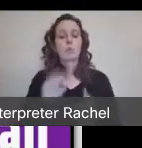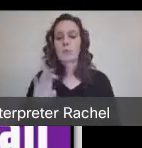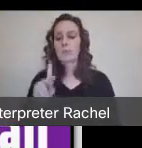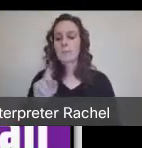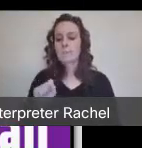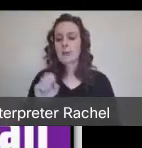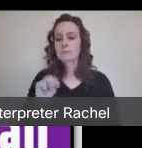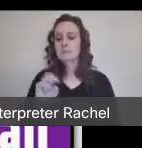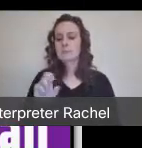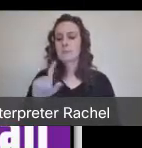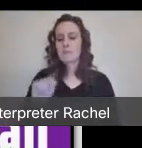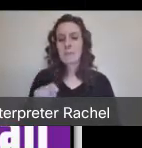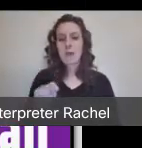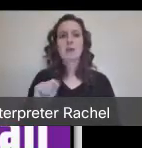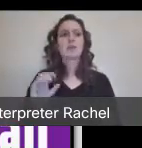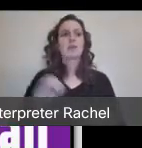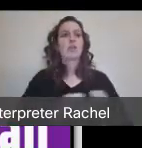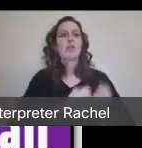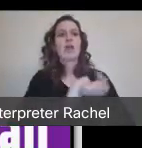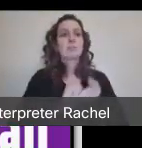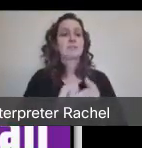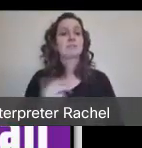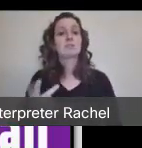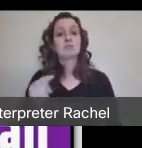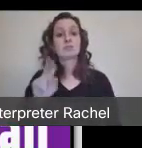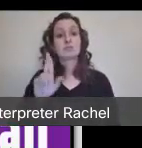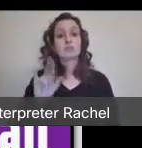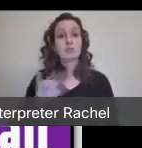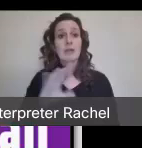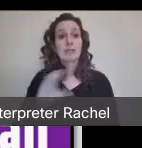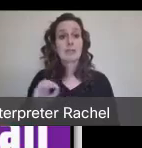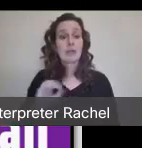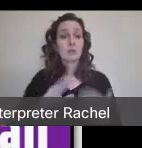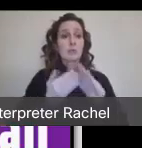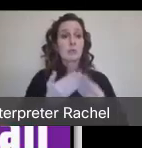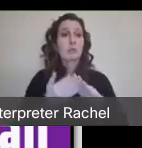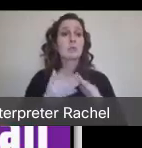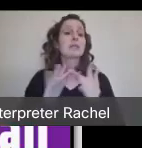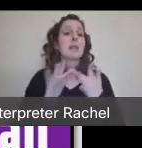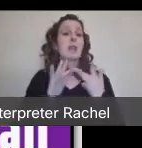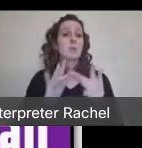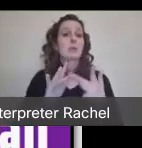the Tri-County Community Network, Interagency Council of Norristown, and the Montgomery County